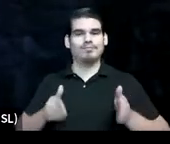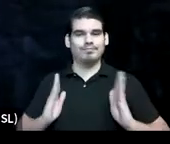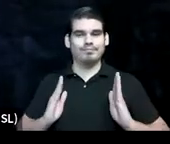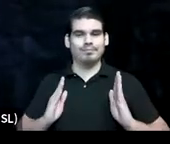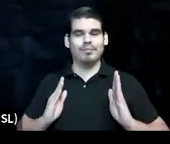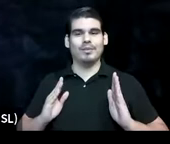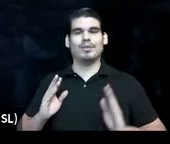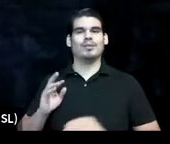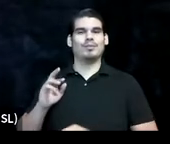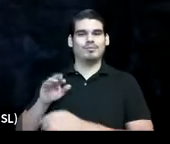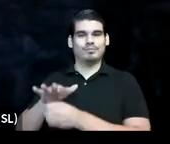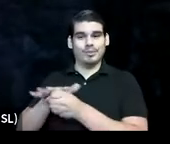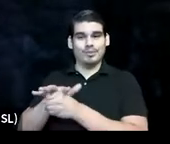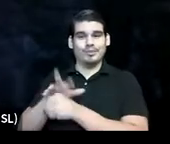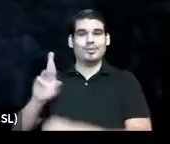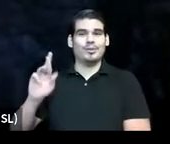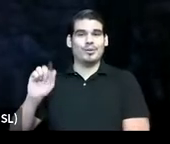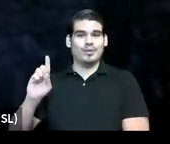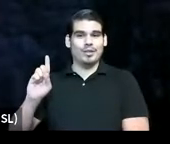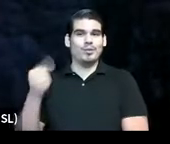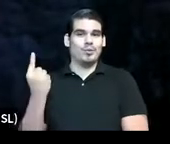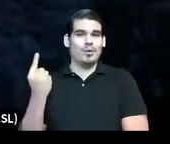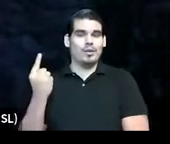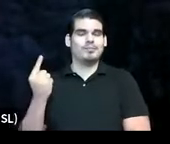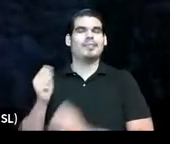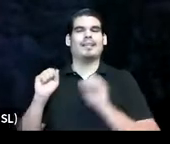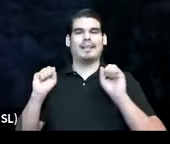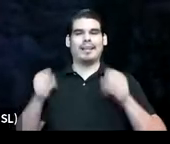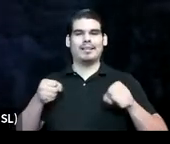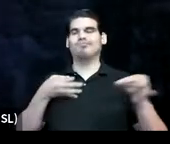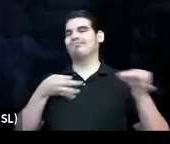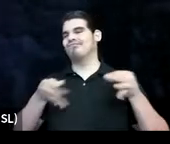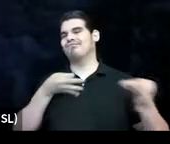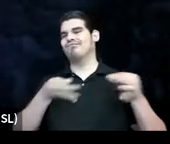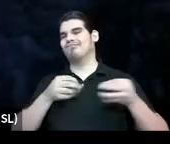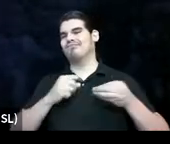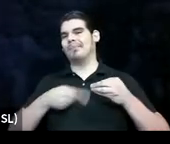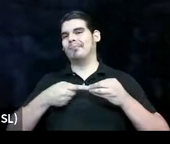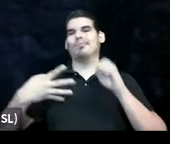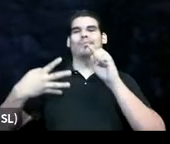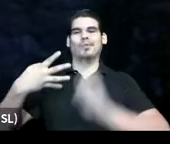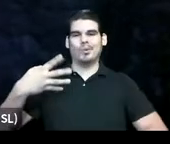What we're asking for in our call to action in these resolves, is that we want get rid